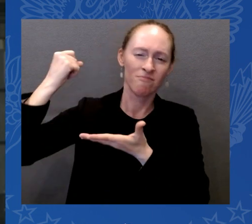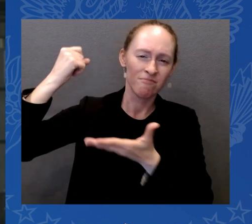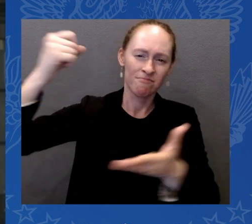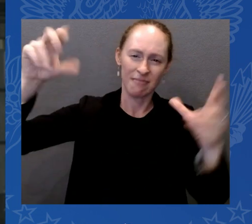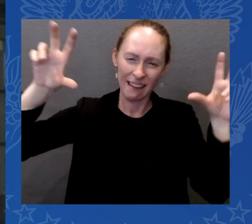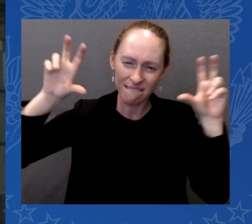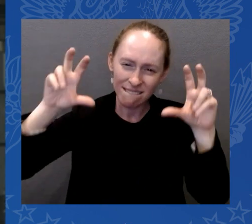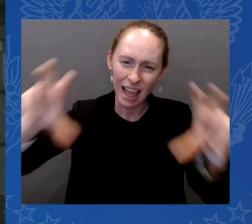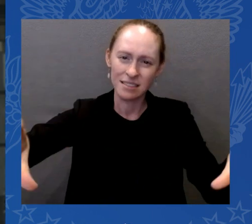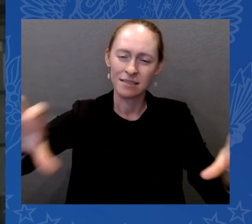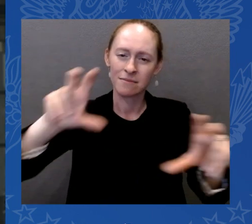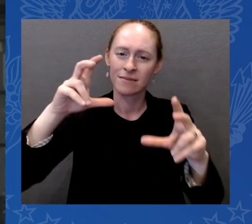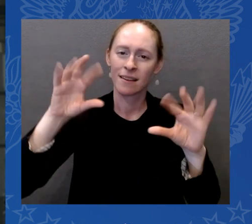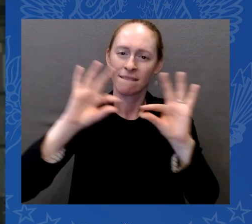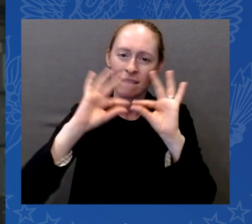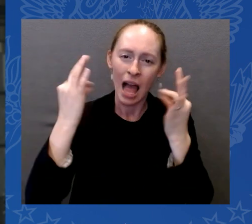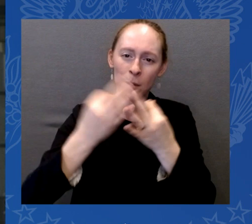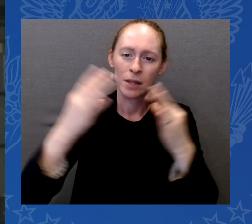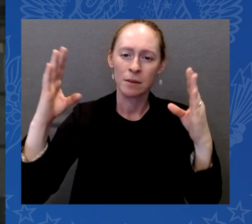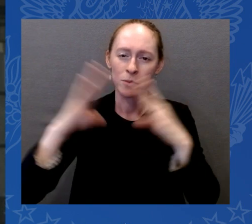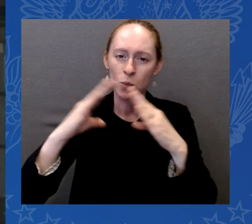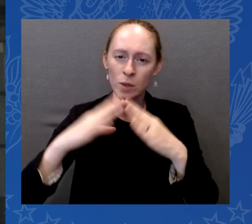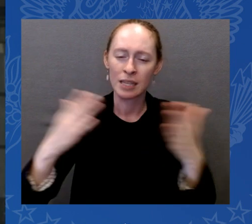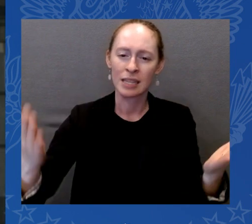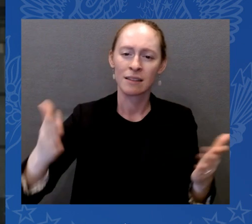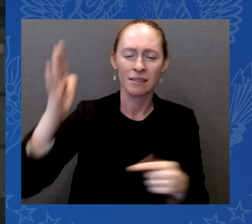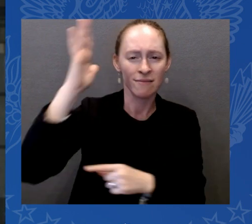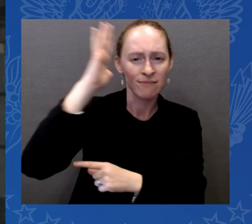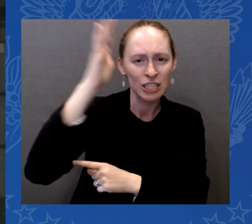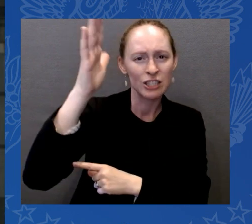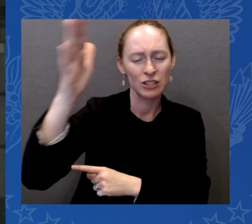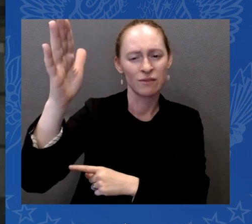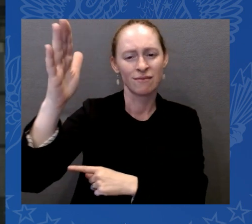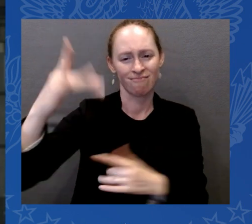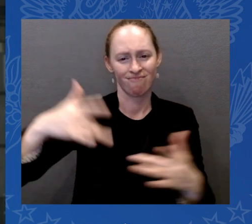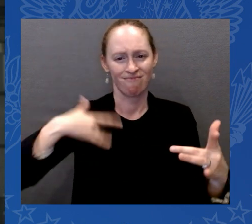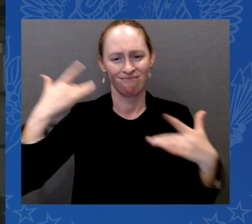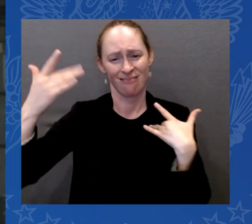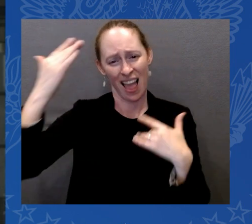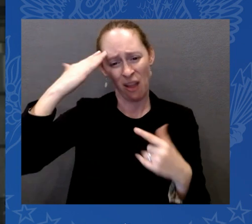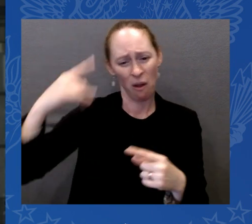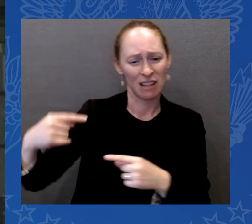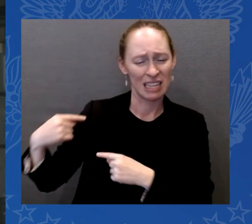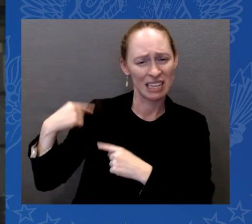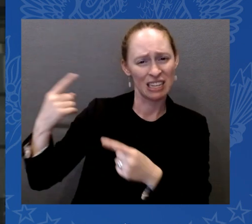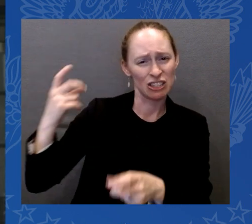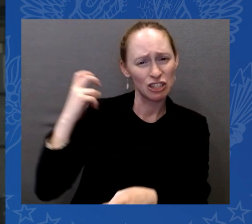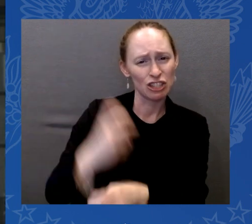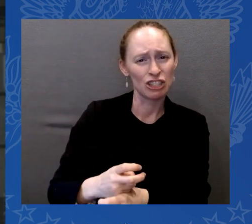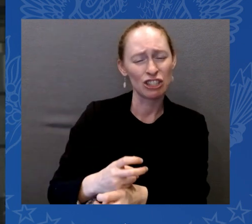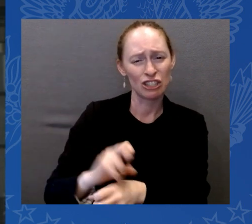I know it's been a hard few years in the cou- this country. The challenges we face are among the most difficult in our history.